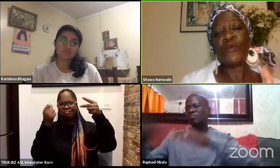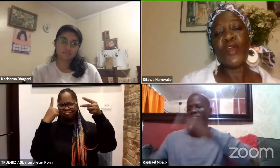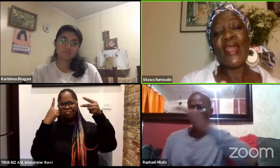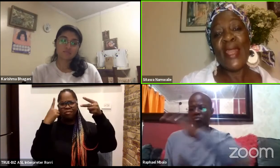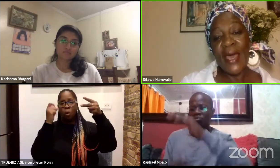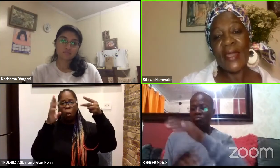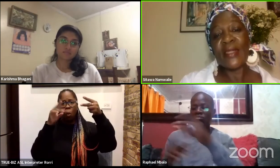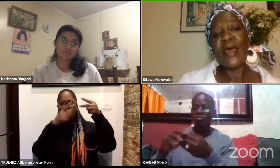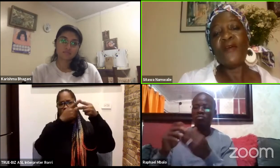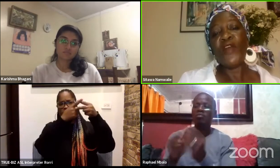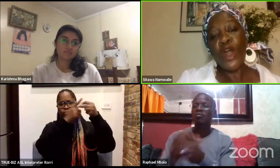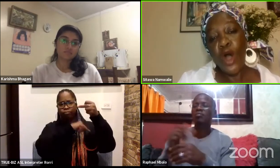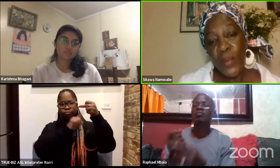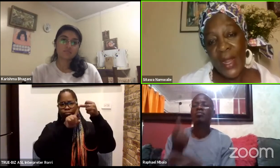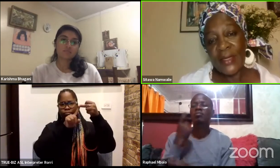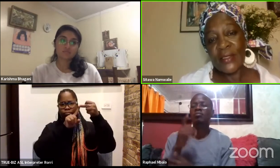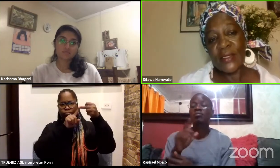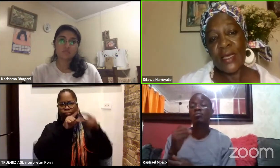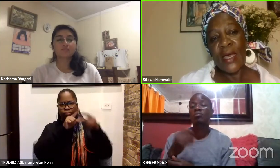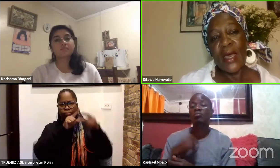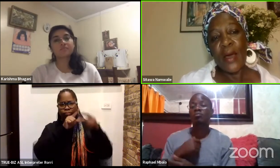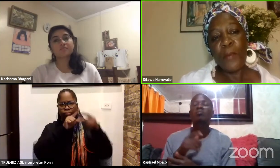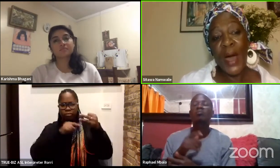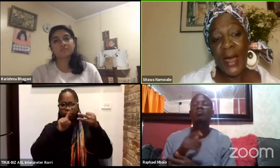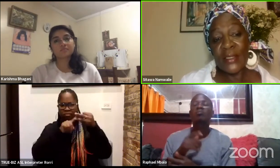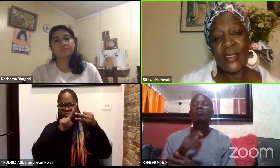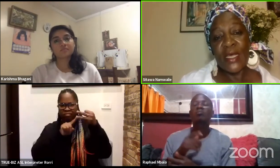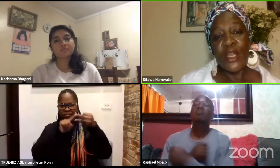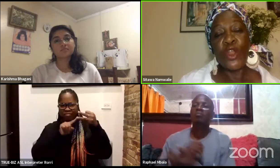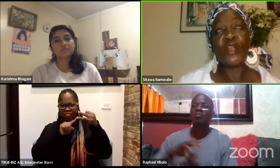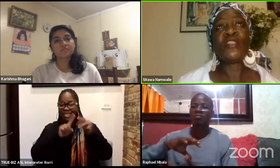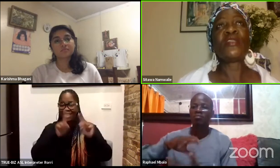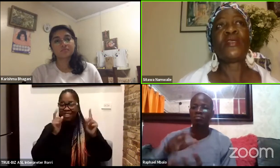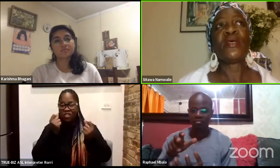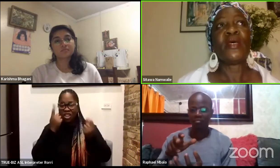So very layered, very complex but not not confusing